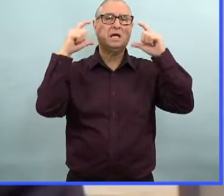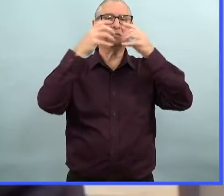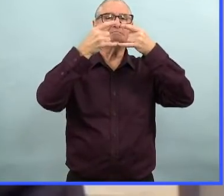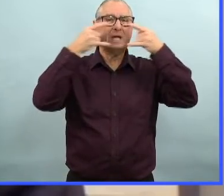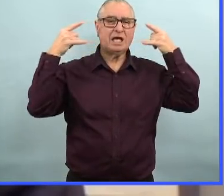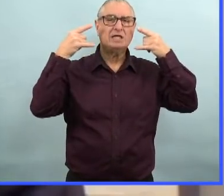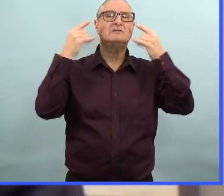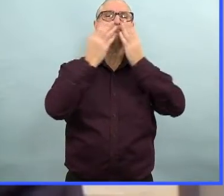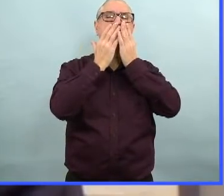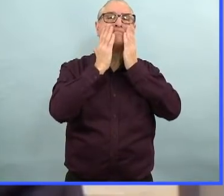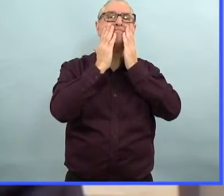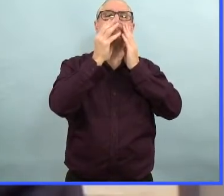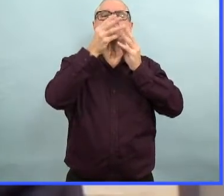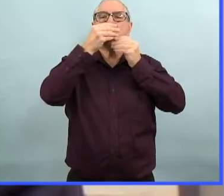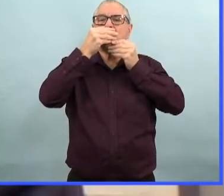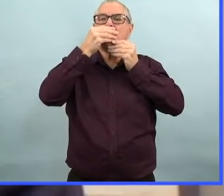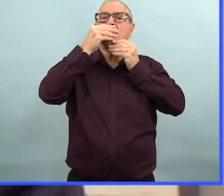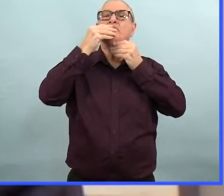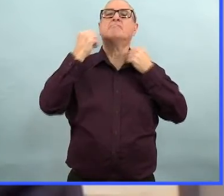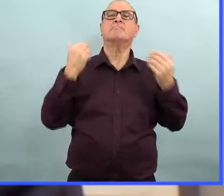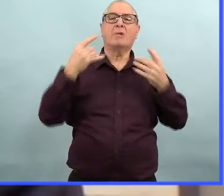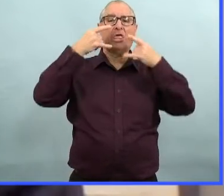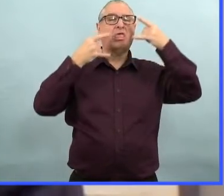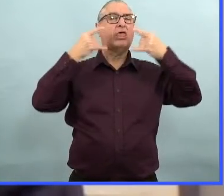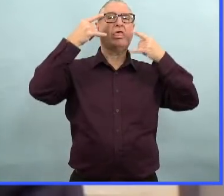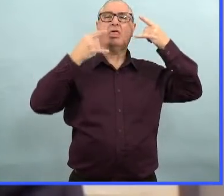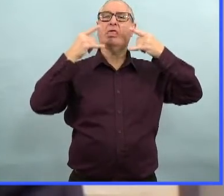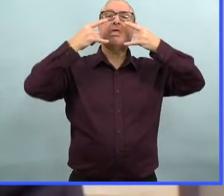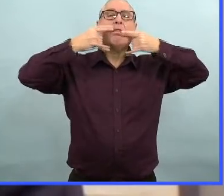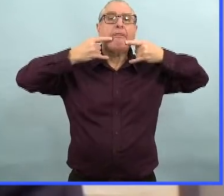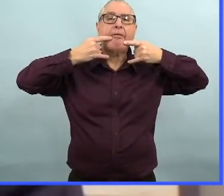whatever dose you are eligible for get vaccinated as soon as possible